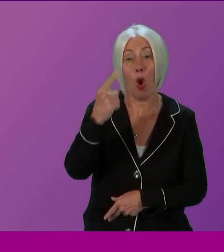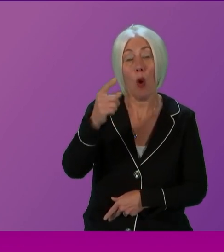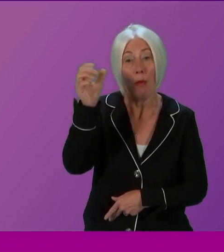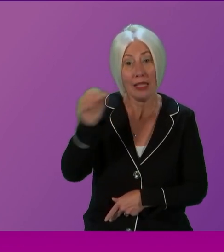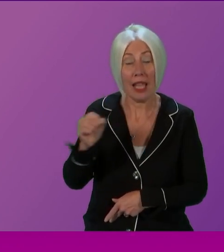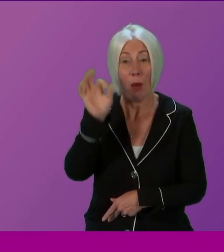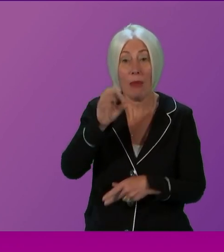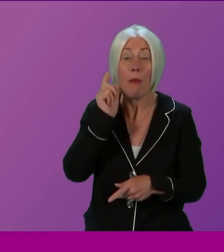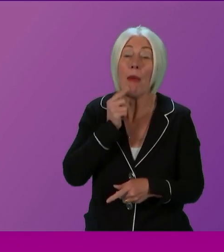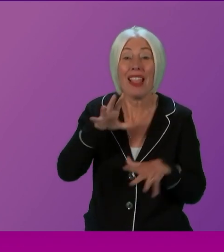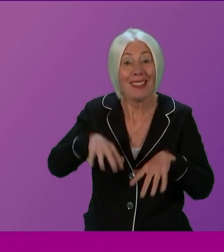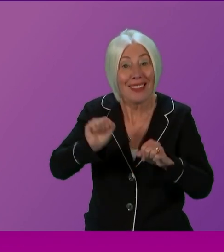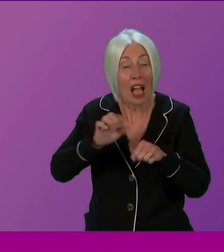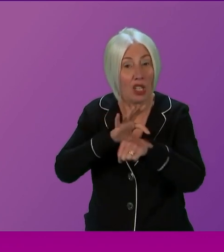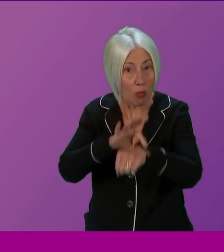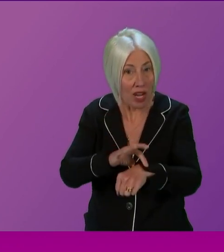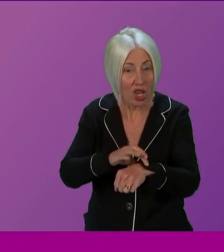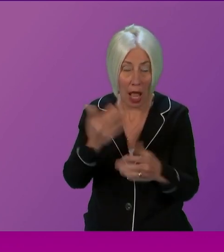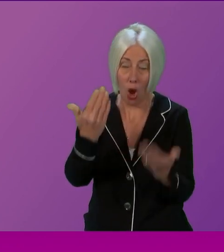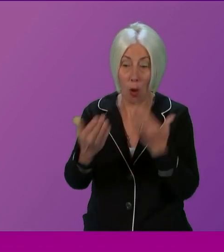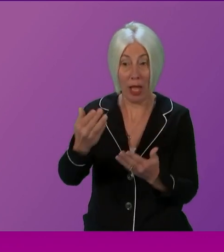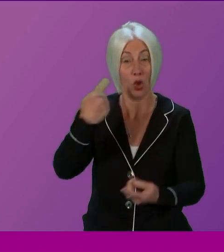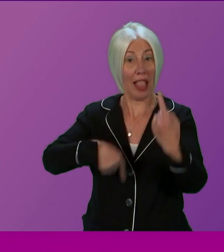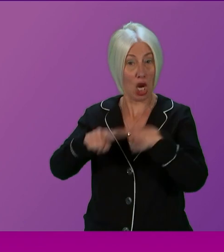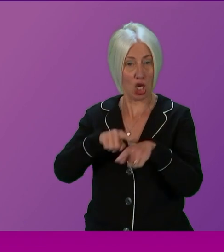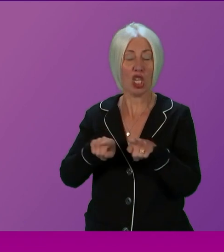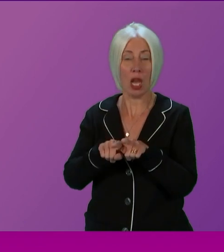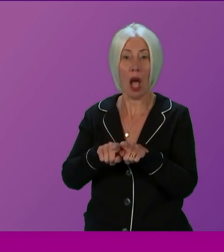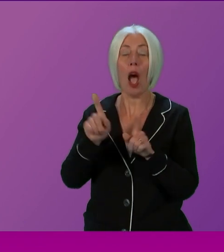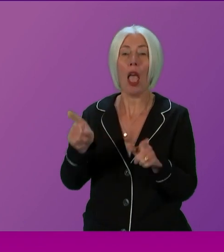apprenticeship compared with the same period in the previous year. Despite a context of